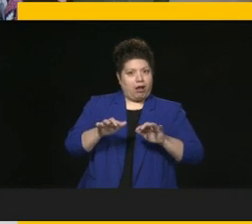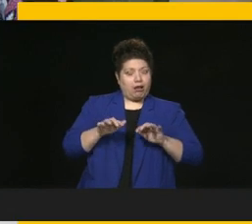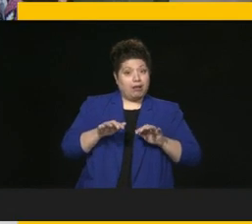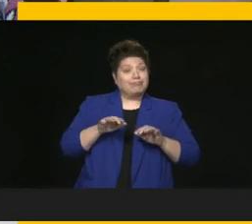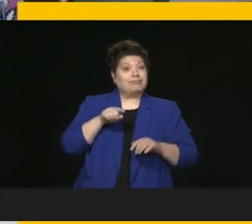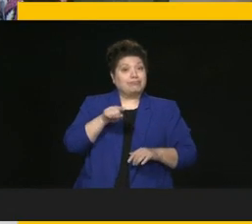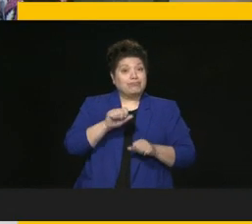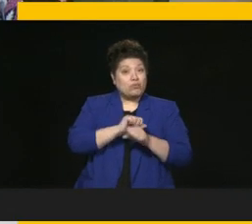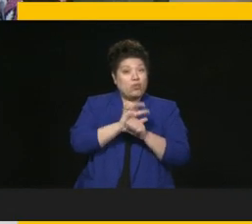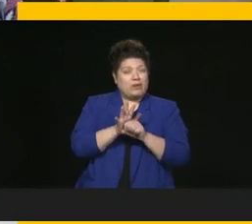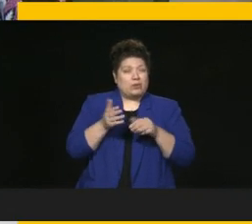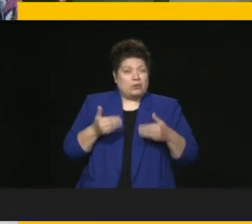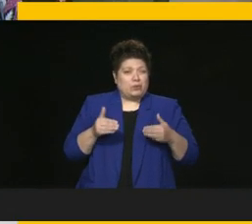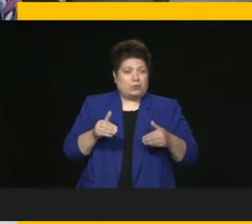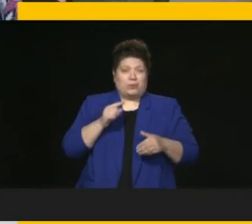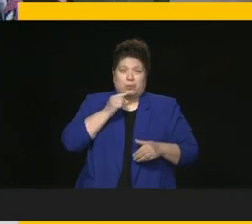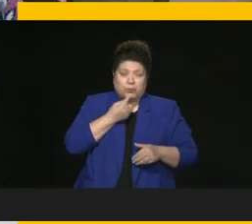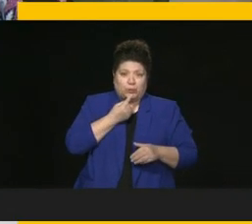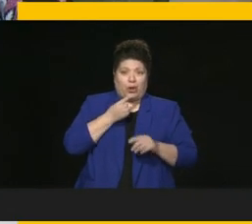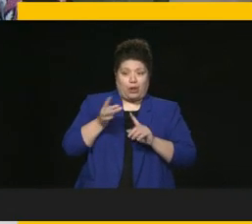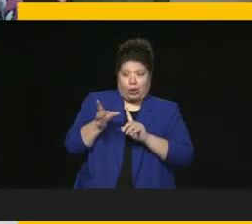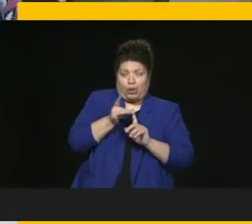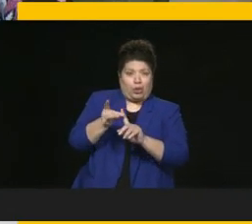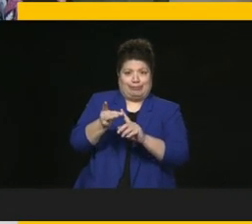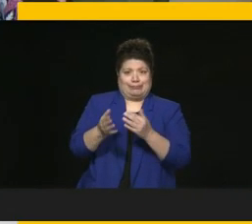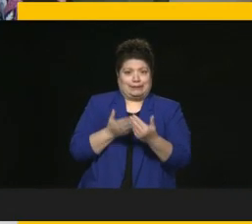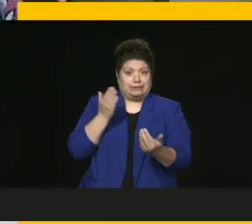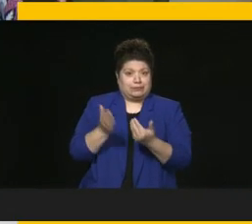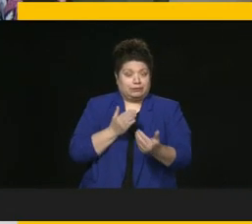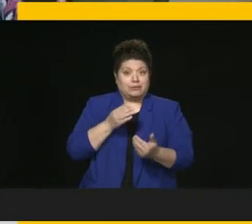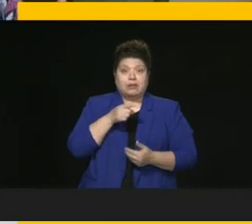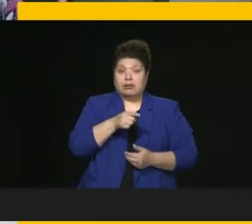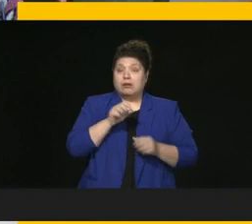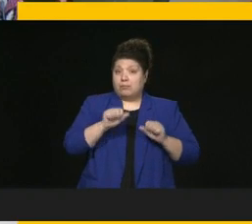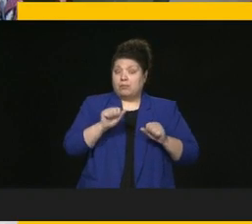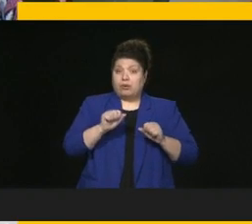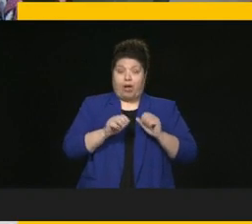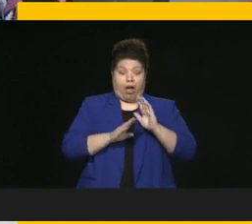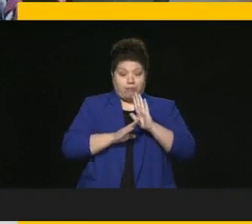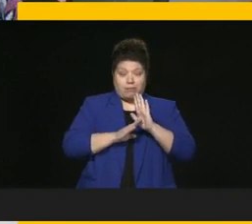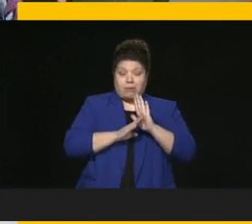BECAUSE COVID-19 IS VERY CONTAGIOUS, EVEN A FEW CASES CAN